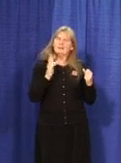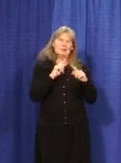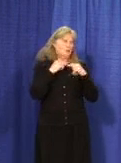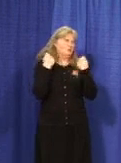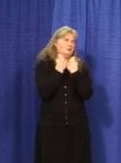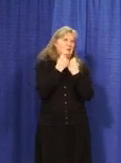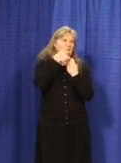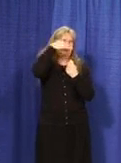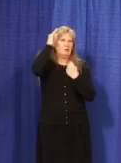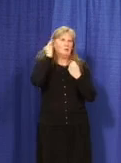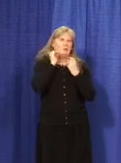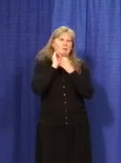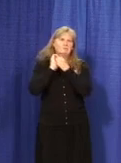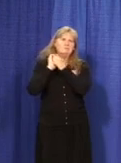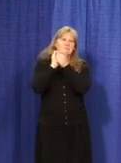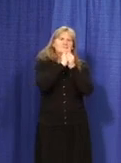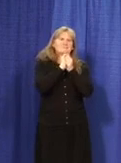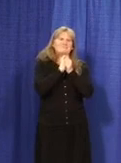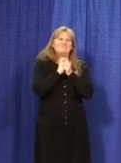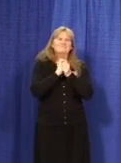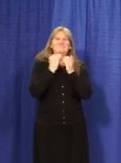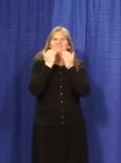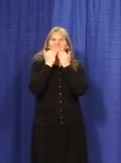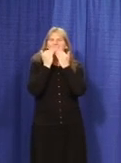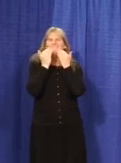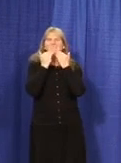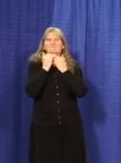That is all for my update. Thank you. Take care of each other.